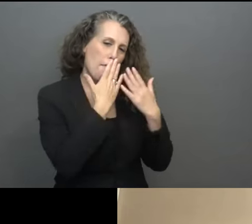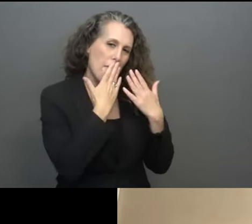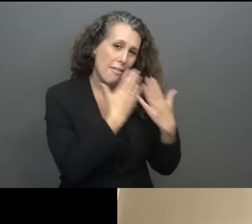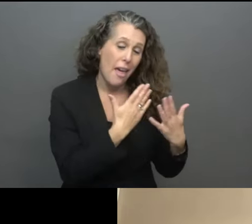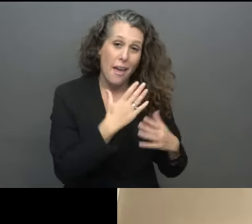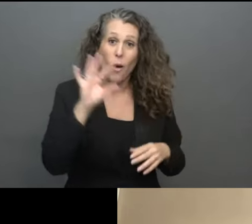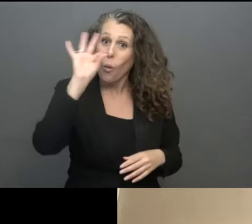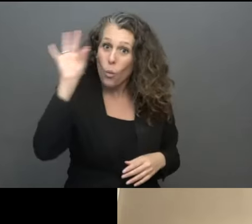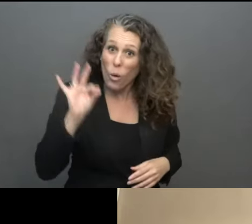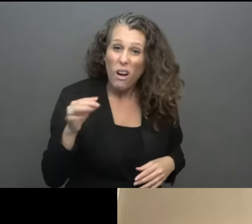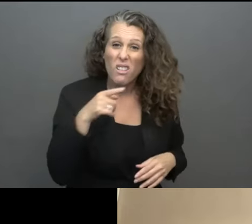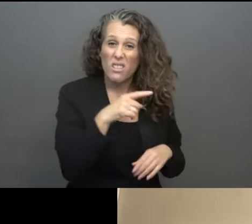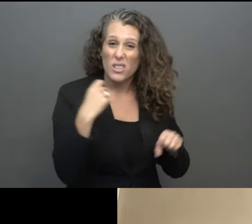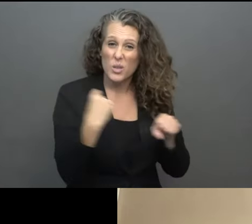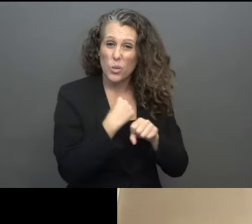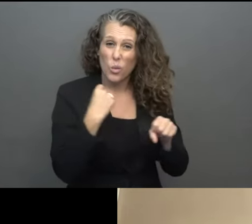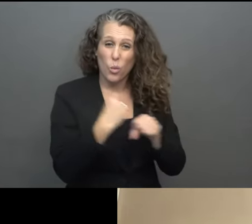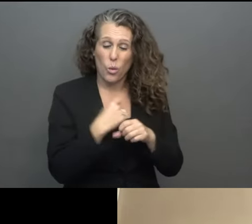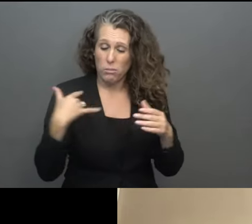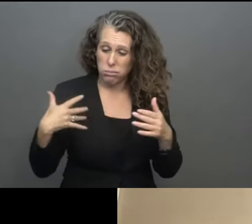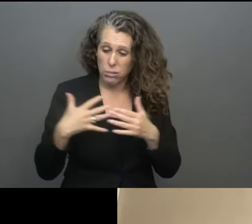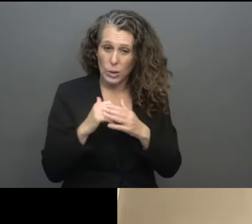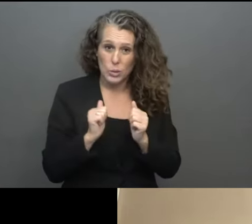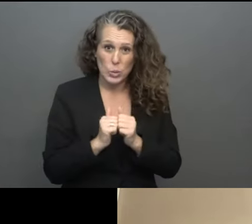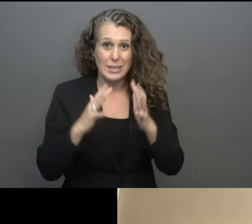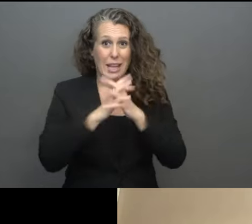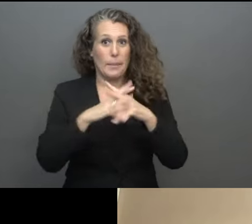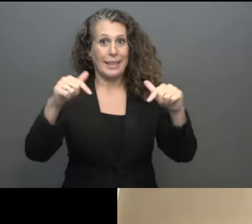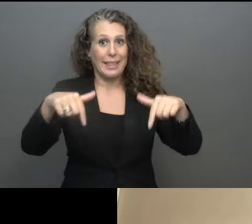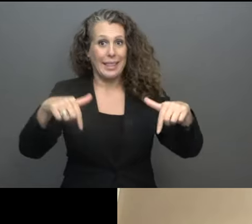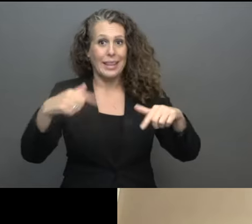done to put this conference and also the workshop shop together the heavy lifting was really